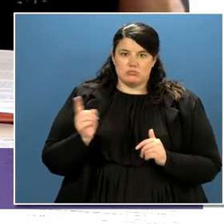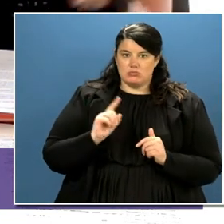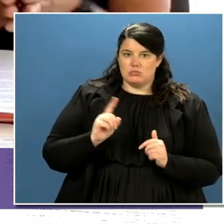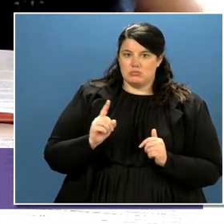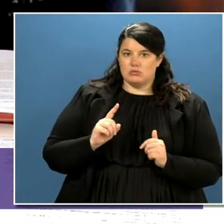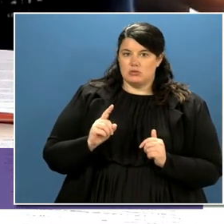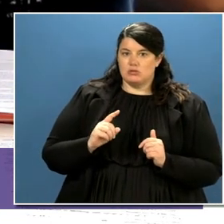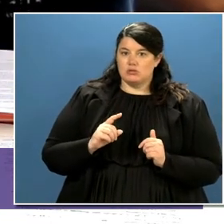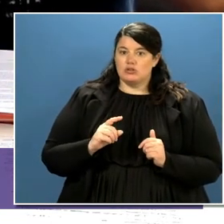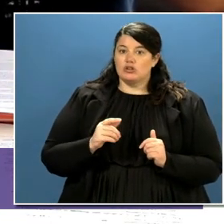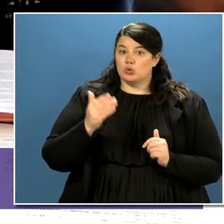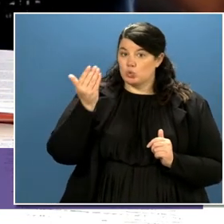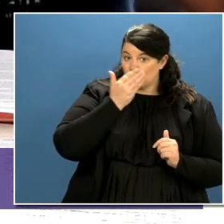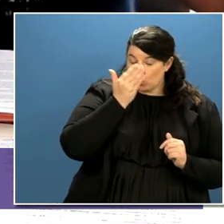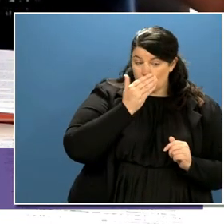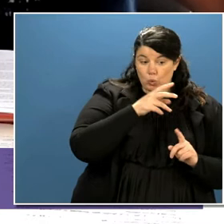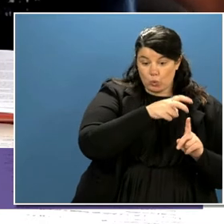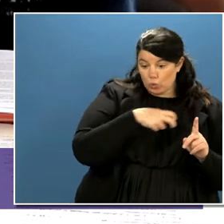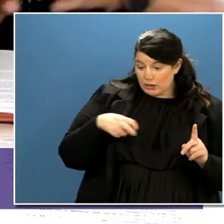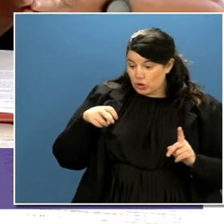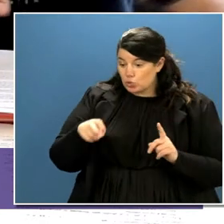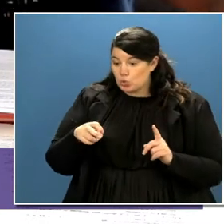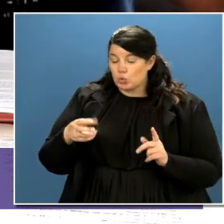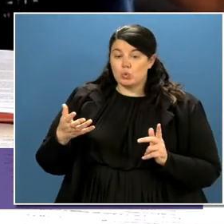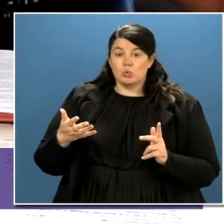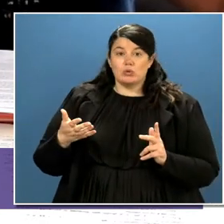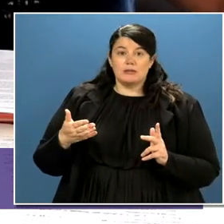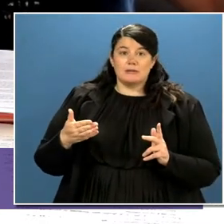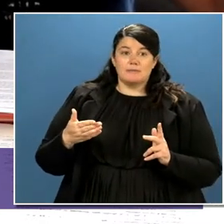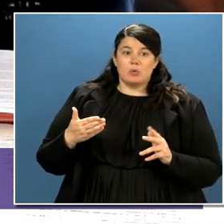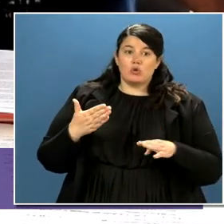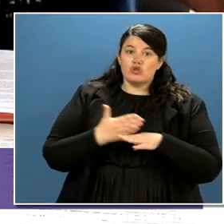school into either --- and career counselling into either further